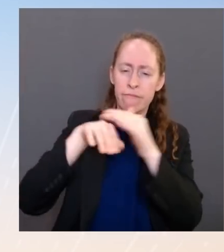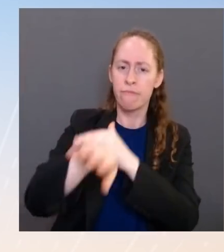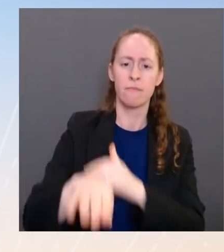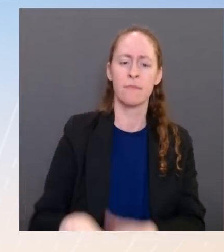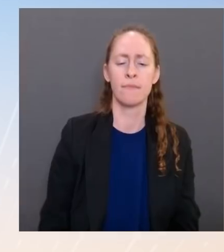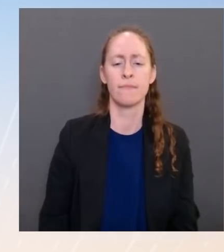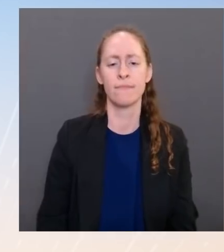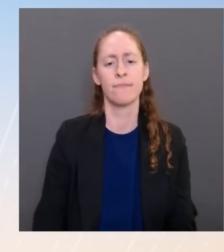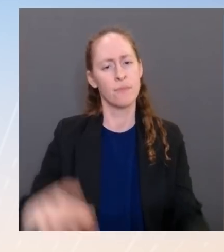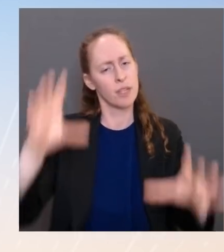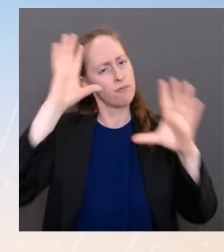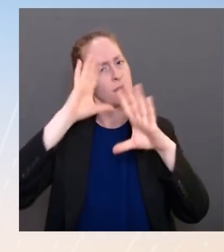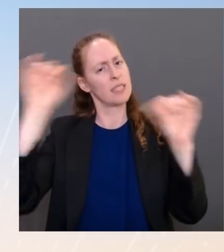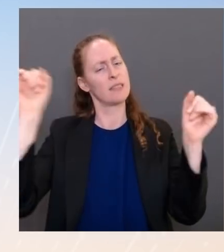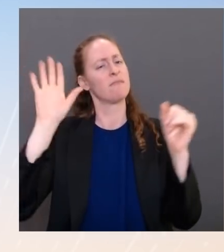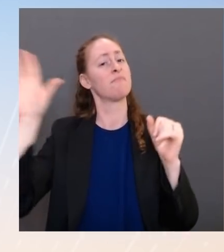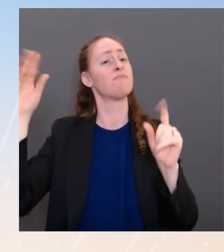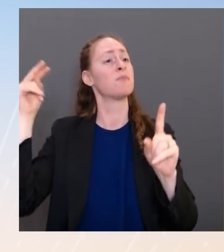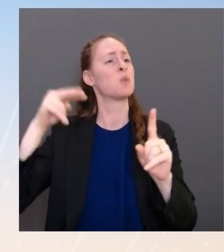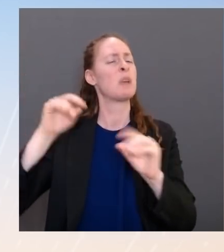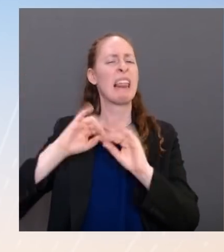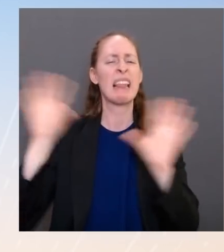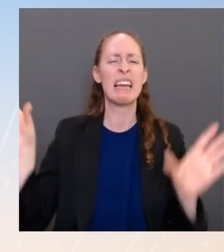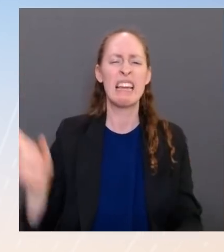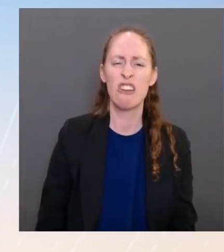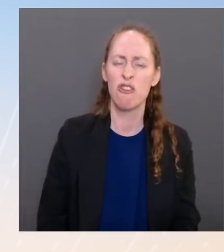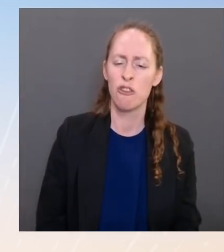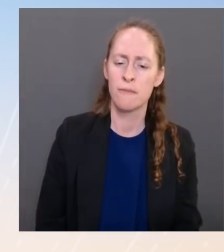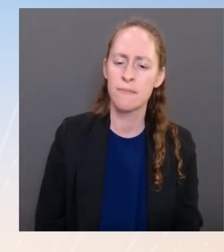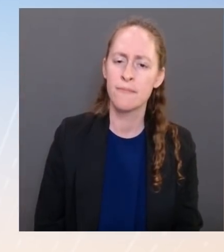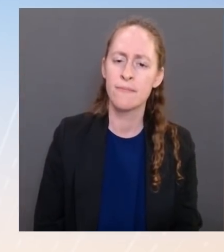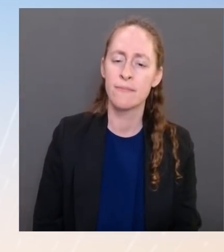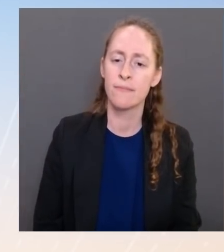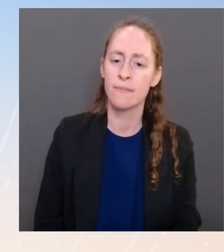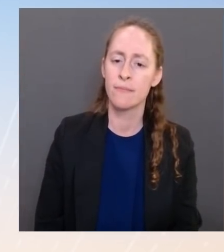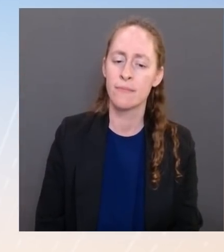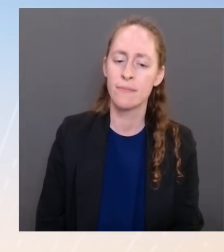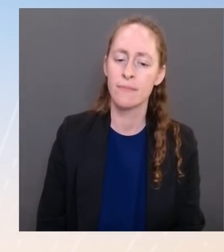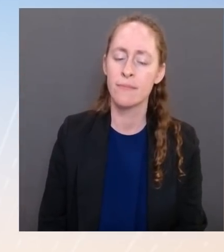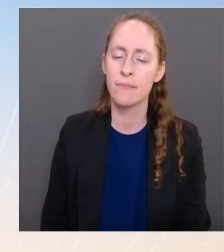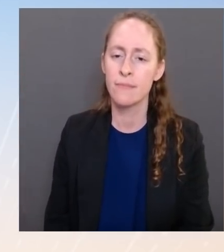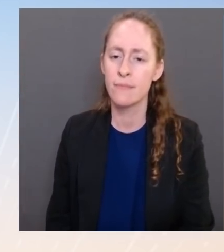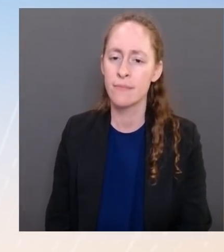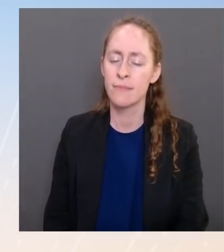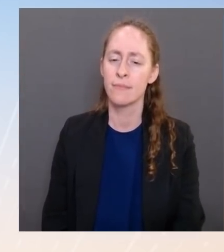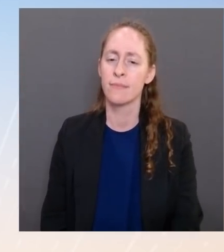I wanted to ask you about another aspect of what the President might call the "Ultra-MAGA Agenda," which is election denial.